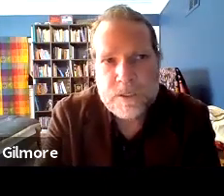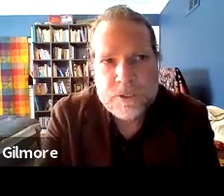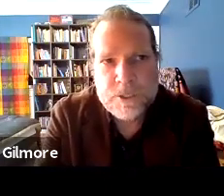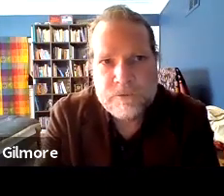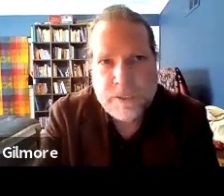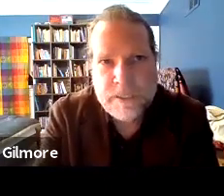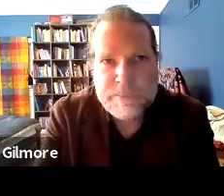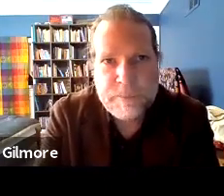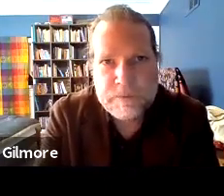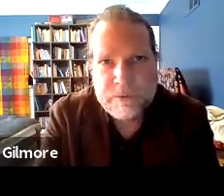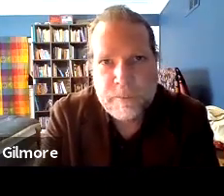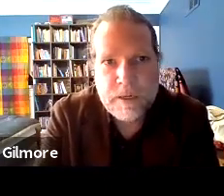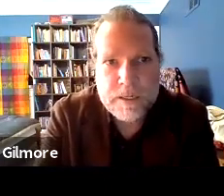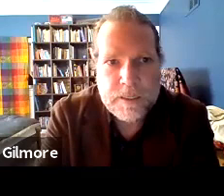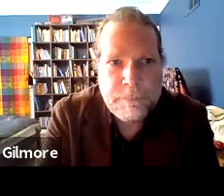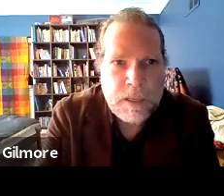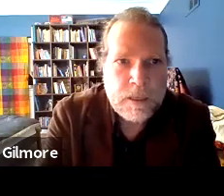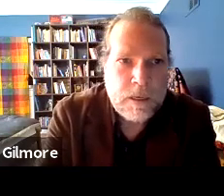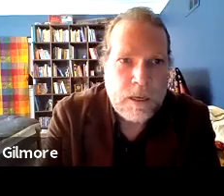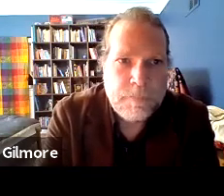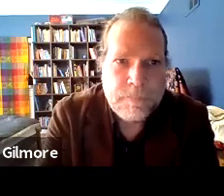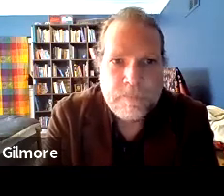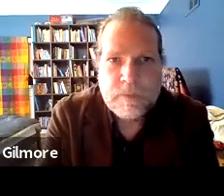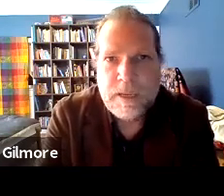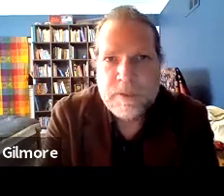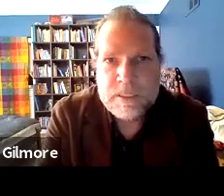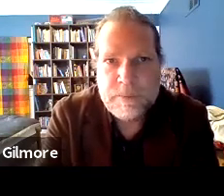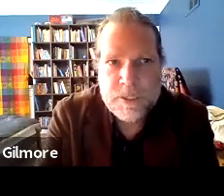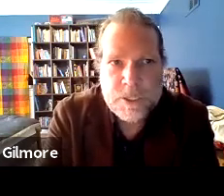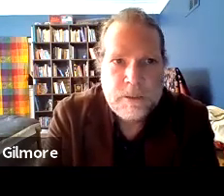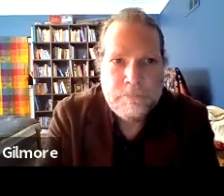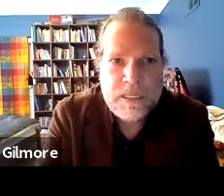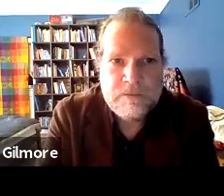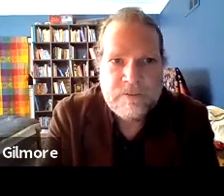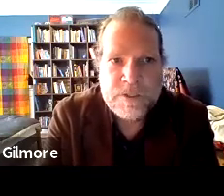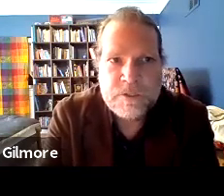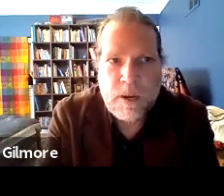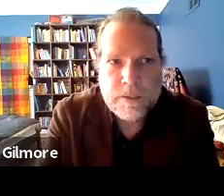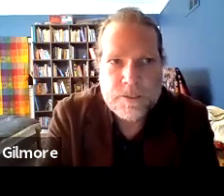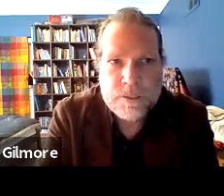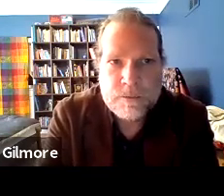exclusion of Chinese people from America. The name of the speech, meat versus rice,